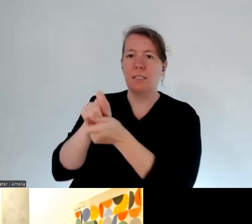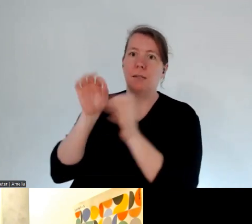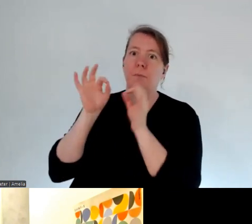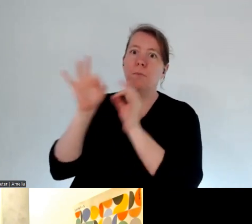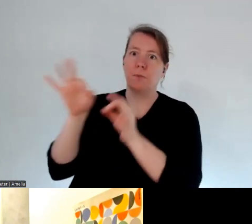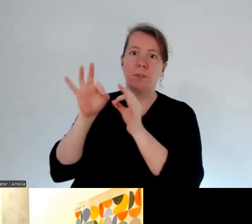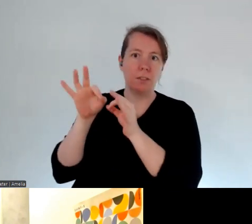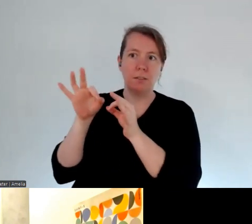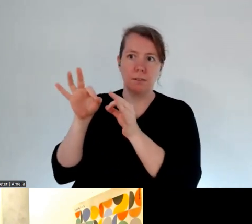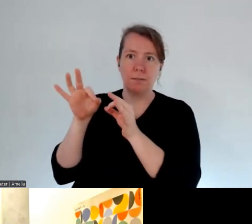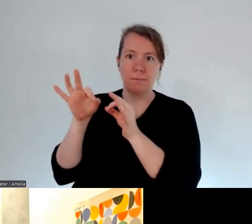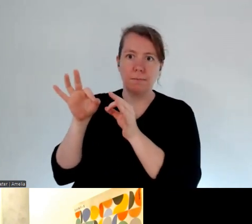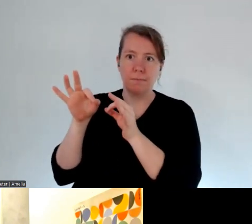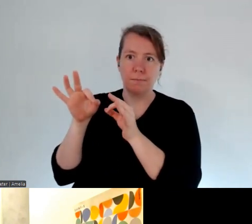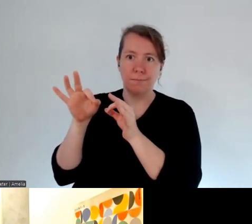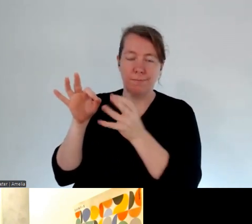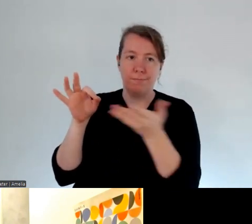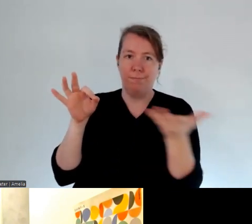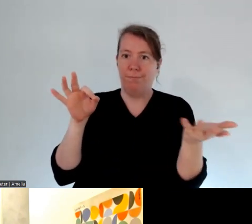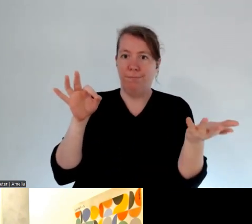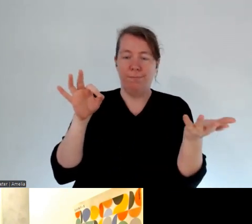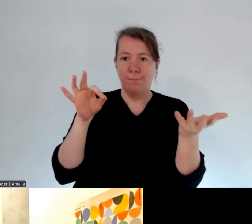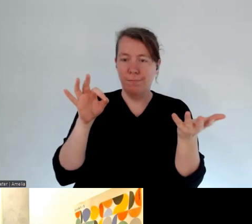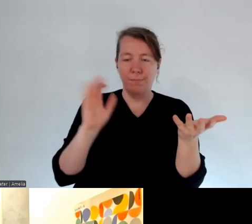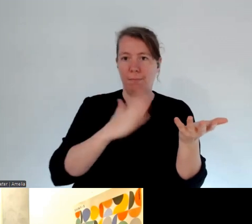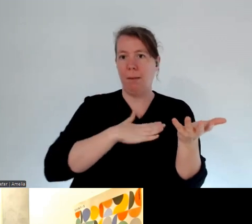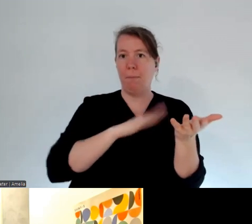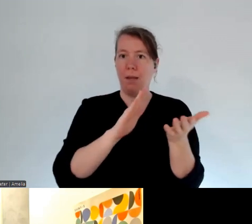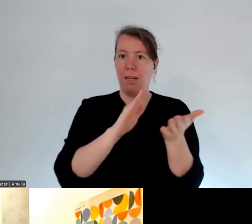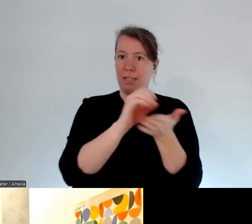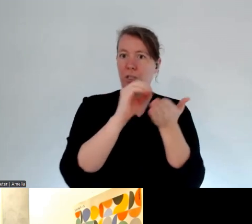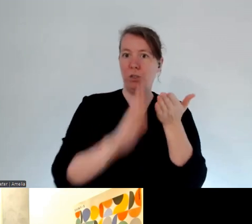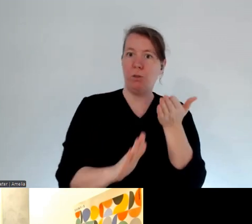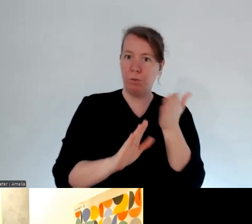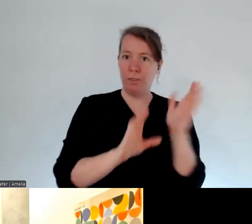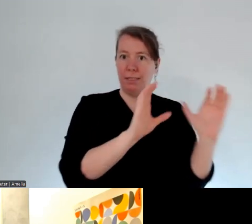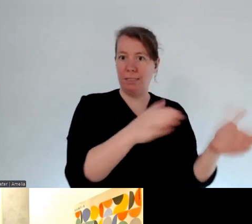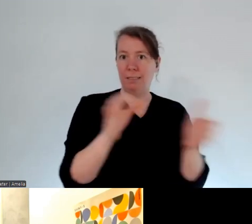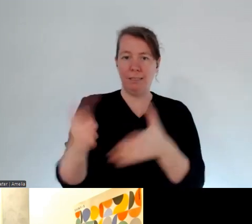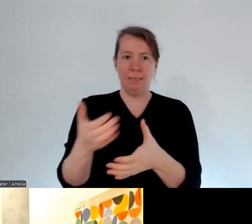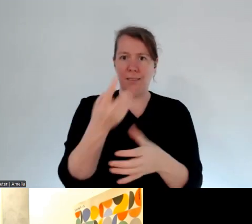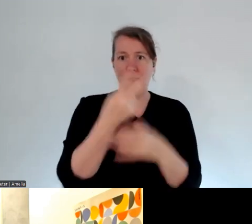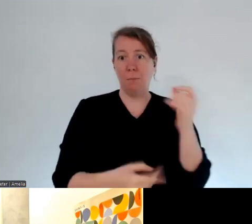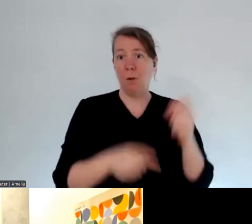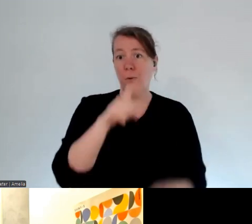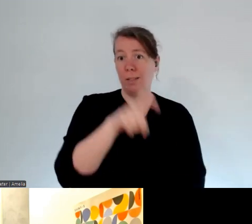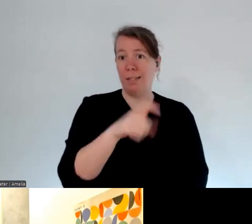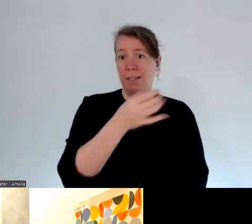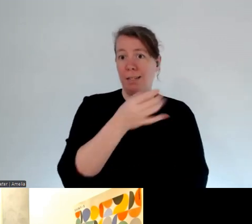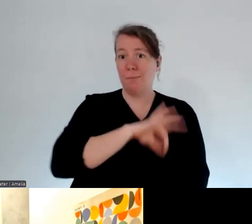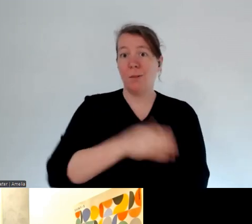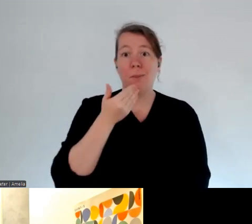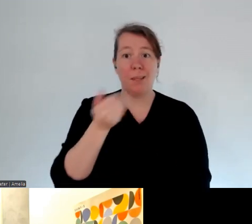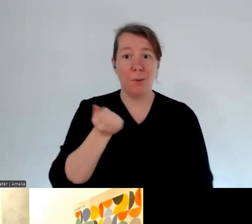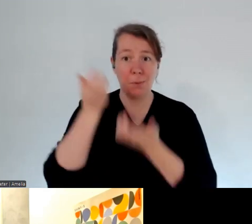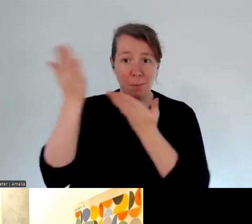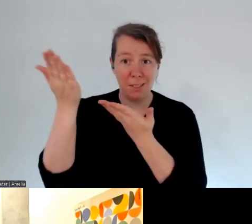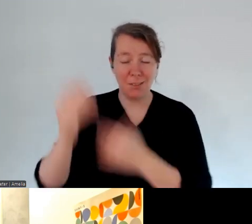that CHID students need or TXTSD - TXTDS students need. So thank you for the recommendation. That's wonderful.